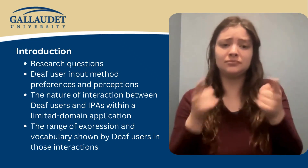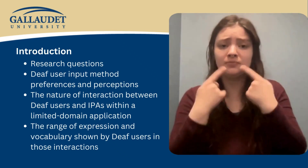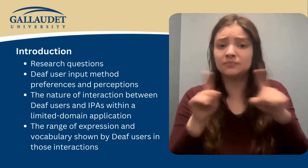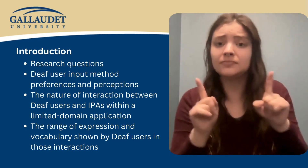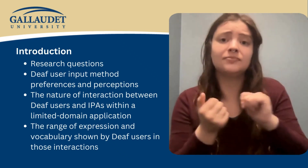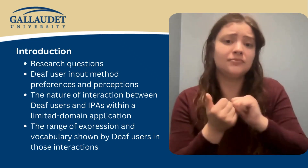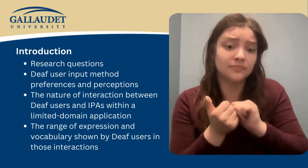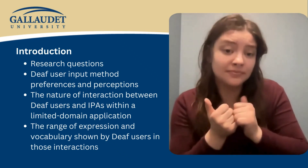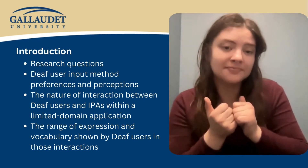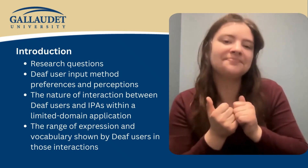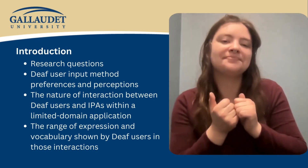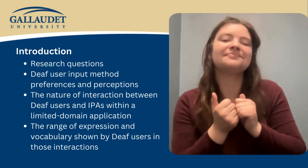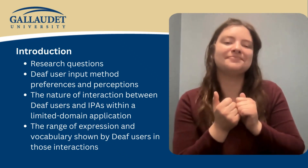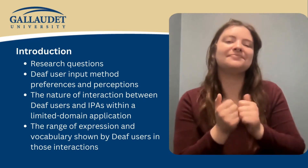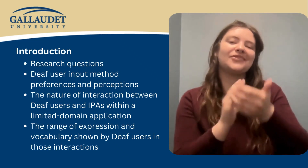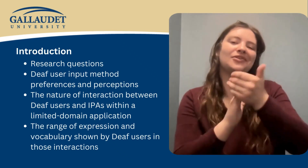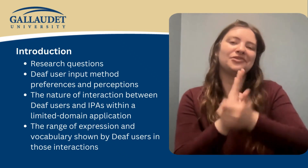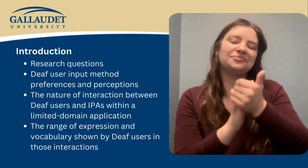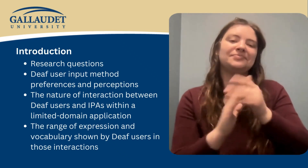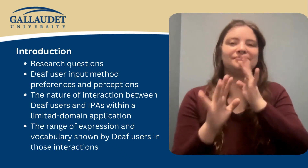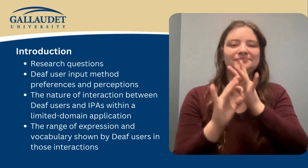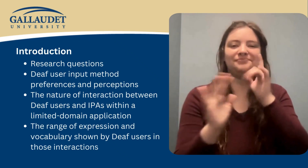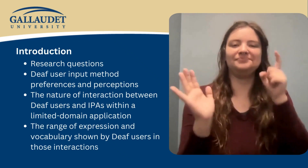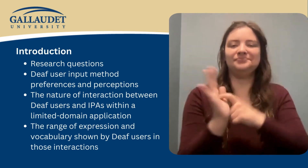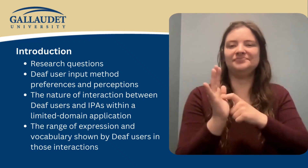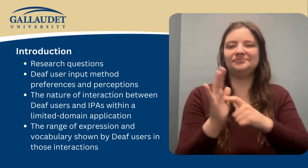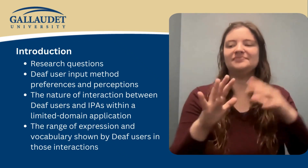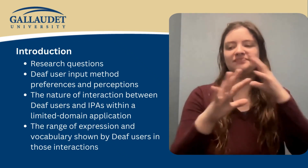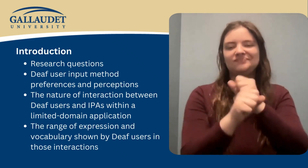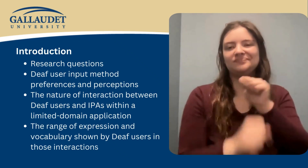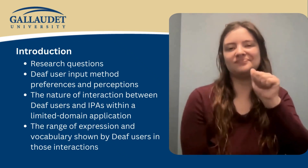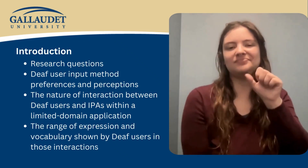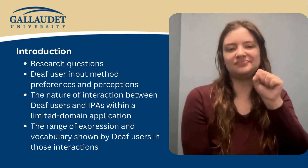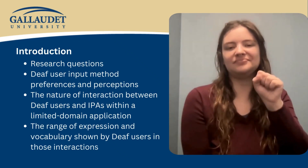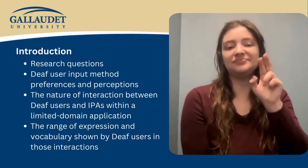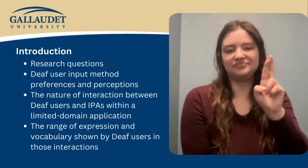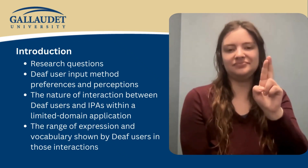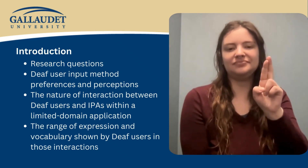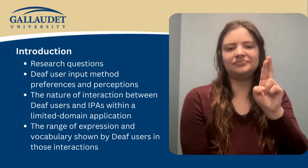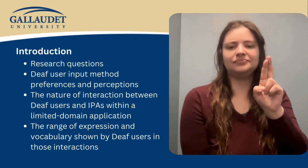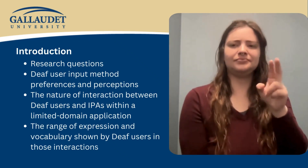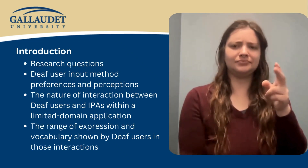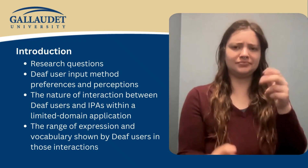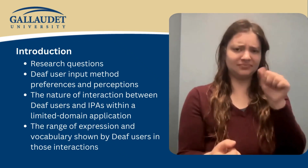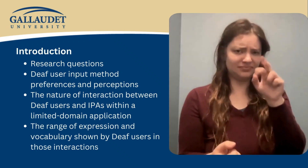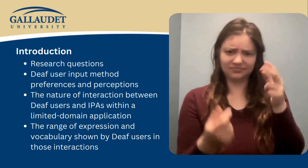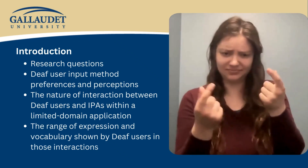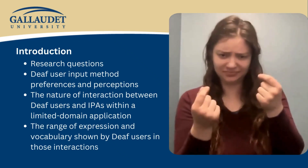develop. Popular examples include Amazon's Alexa which we used here. Another example